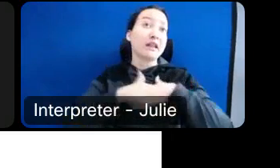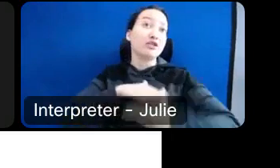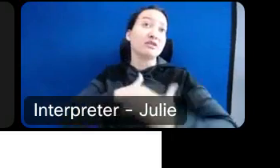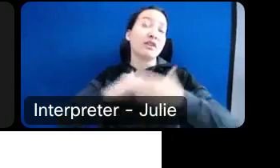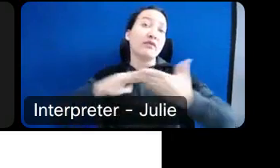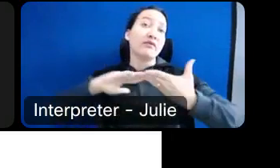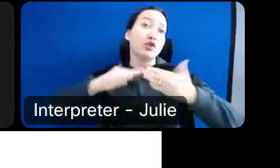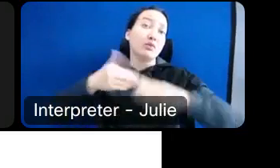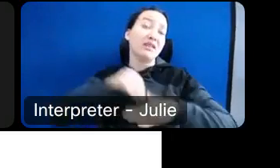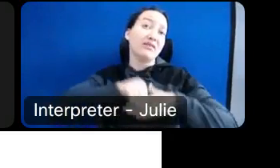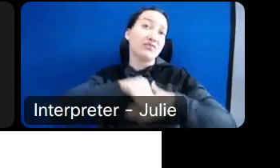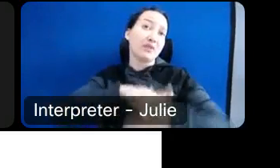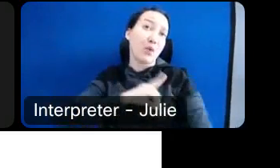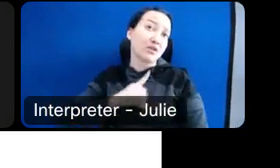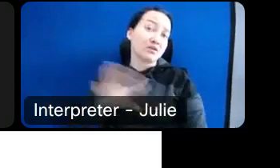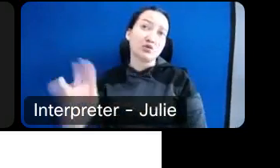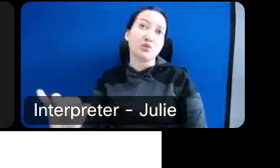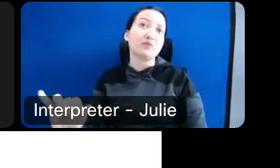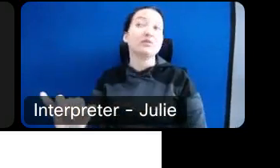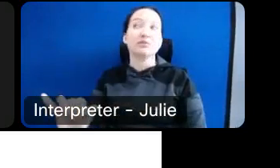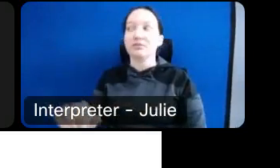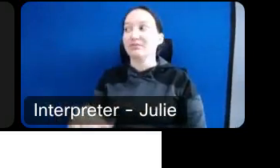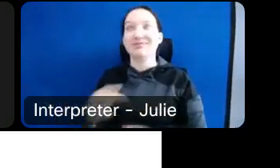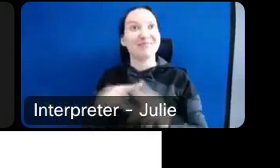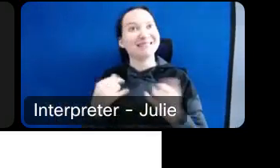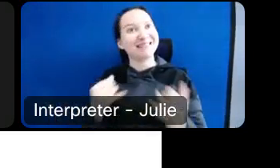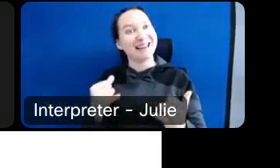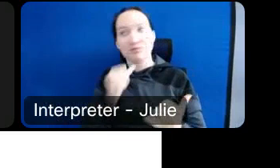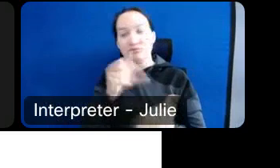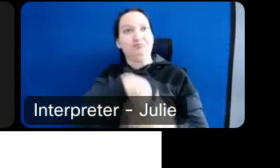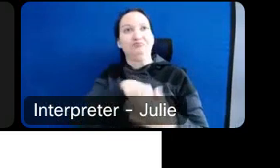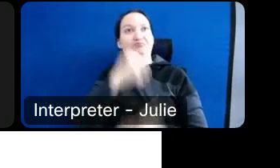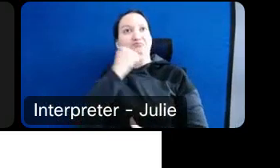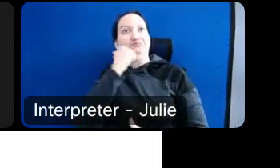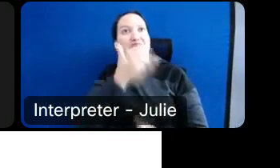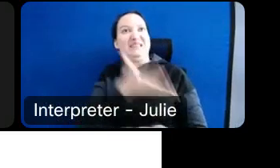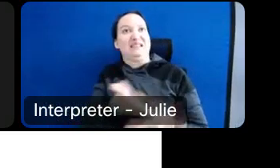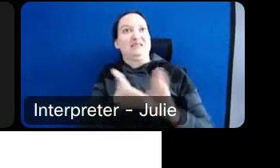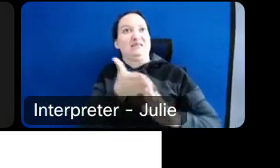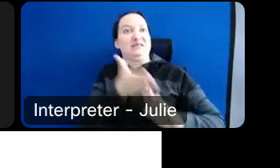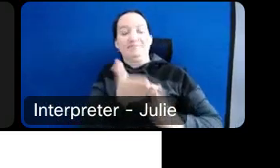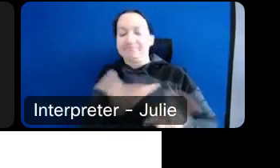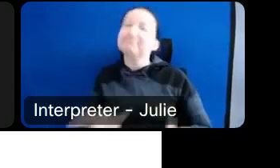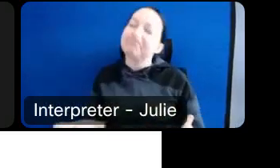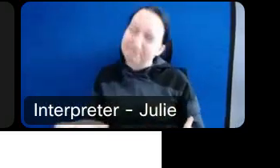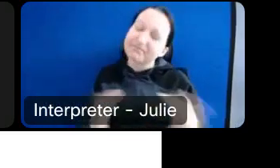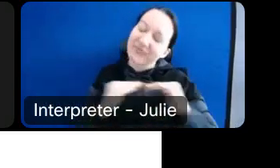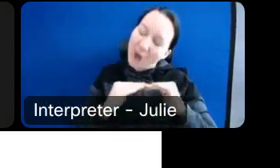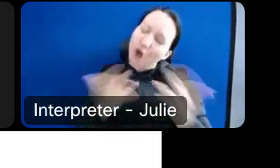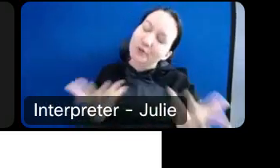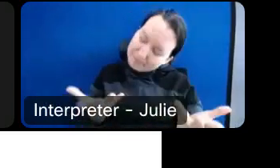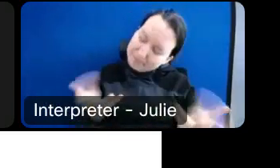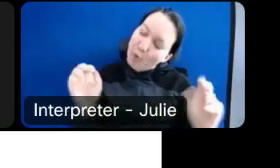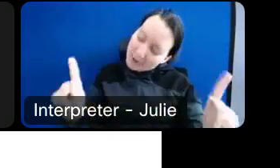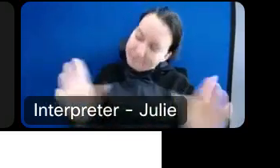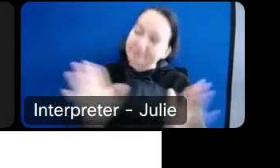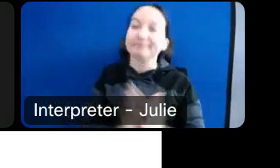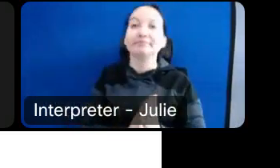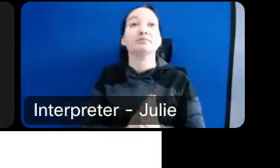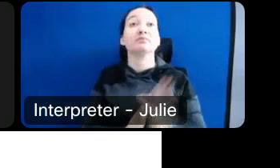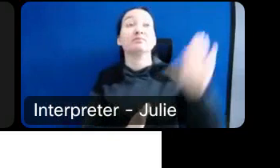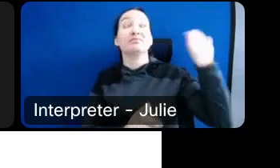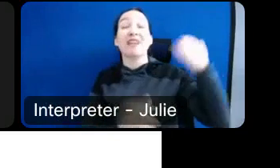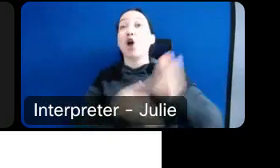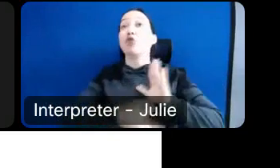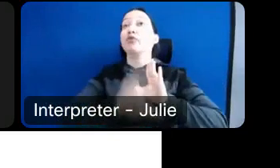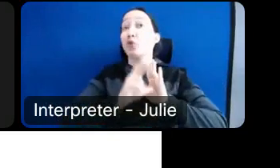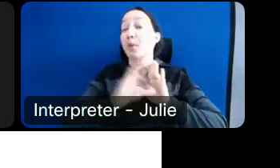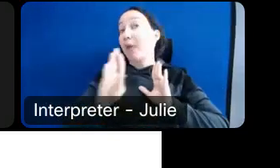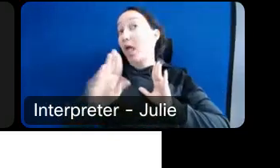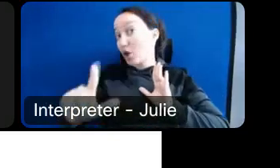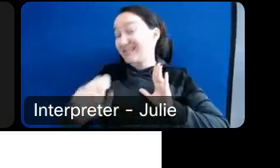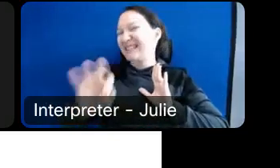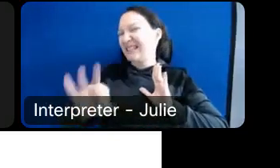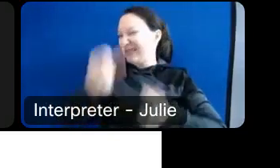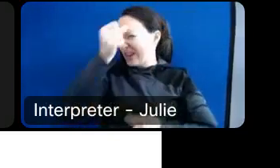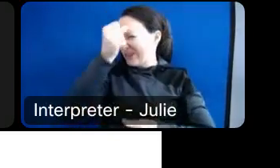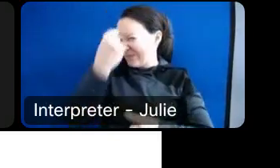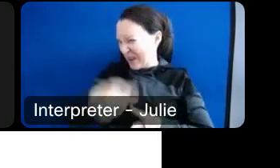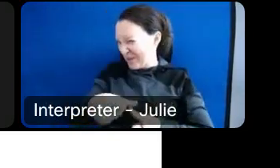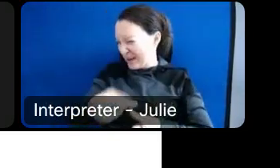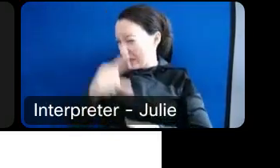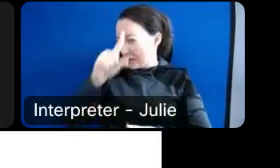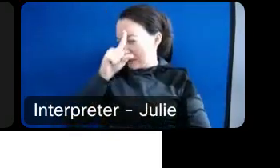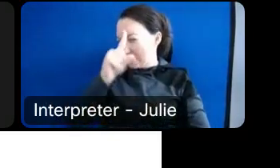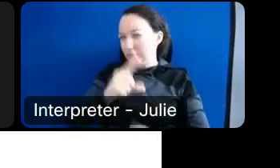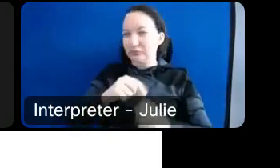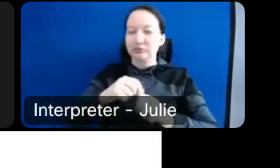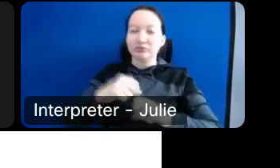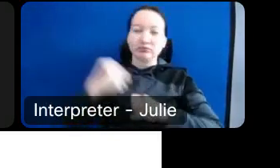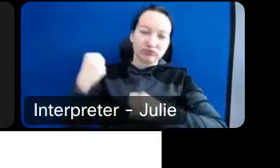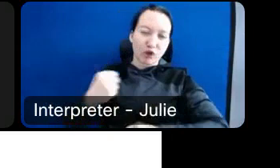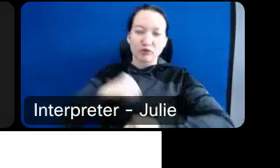Yeah, so, but the day to day, right? Because we don't get involved in the gateway. Nope. Fair. Fair. I will I will review our bylaws. If I recall, I think it was a pretty structured and.